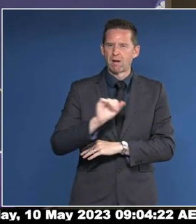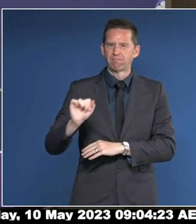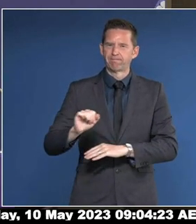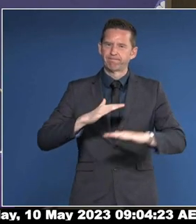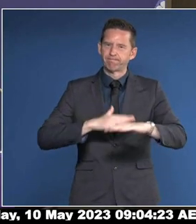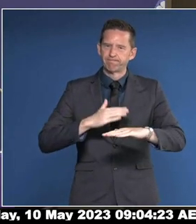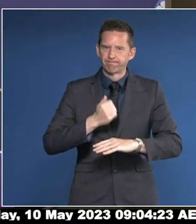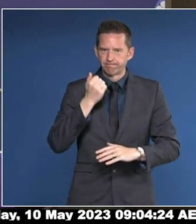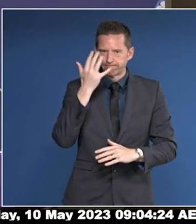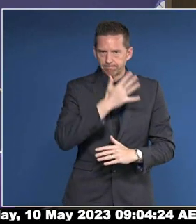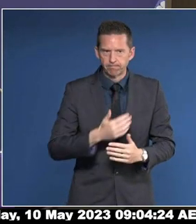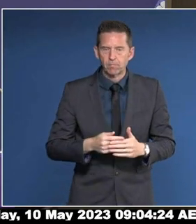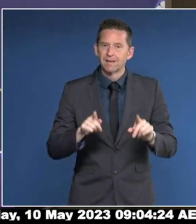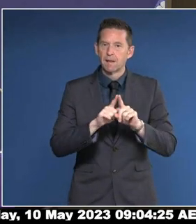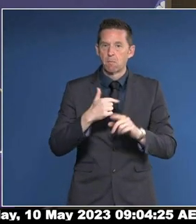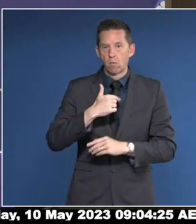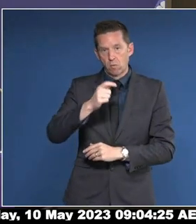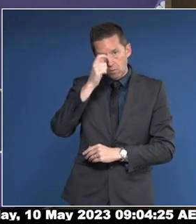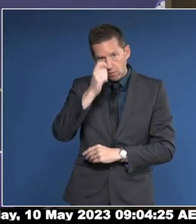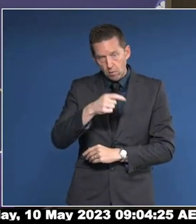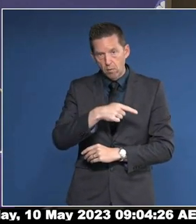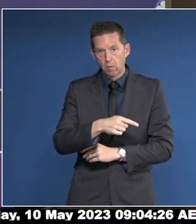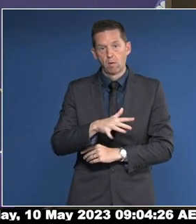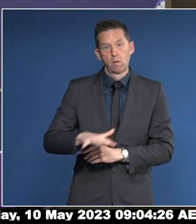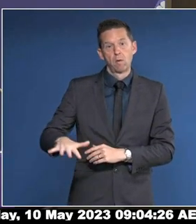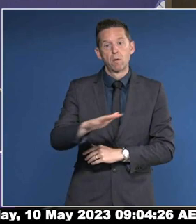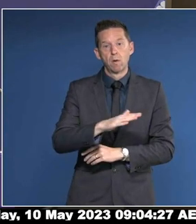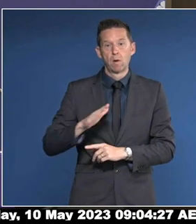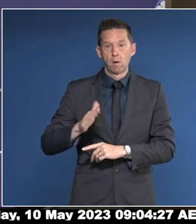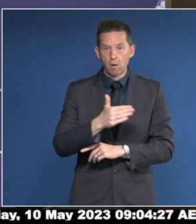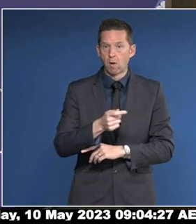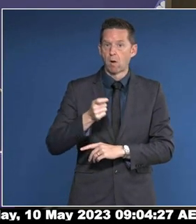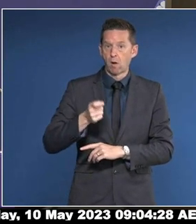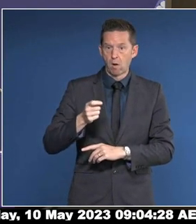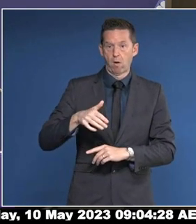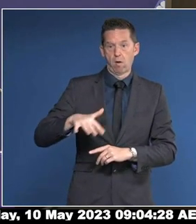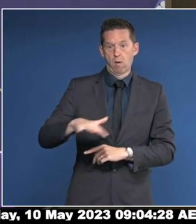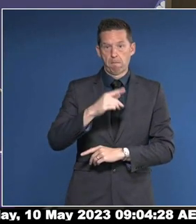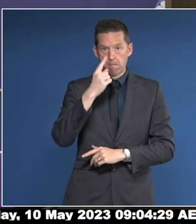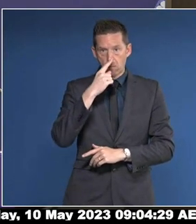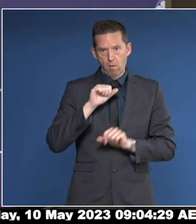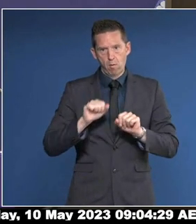We acknowledge the Turrbal and Jagera nations as the traditional custodians and